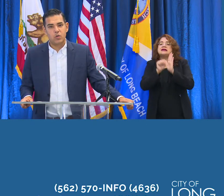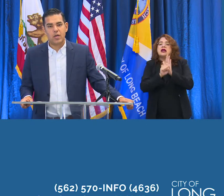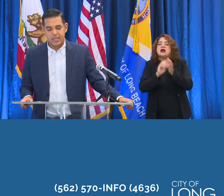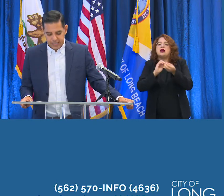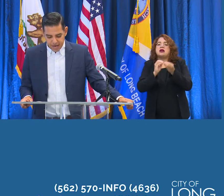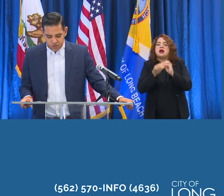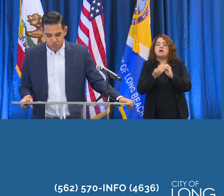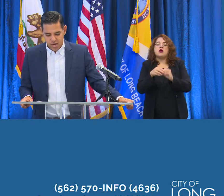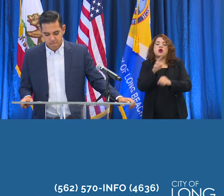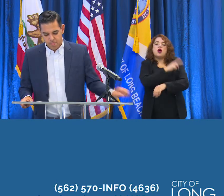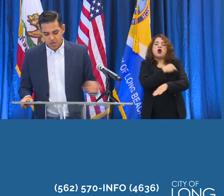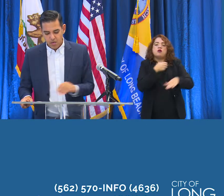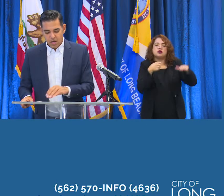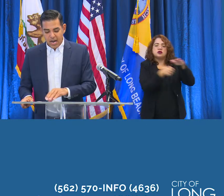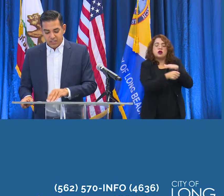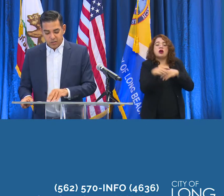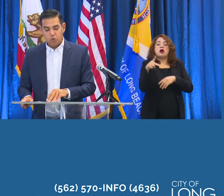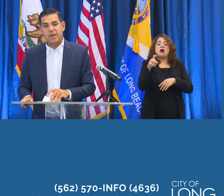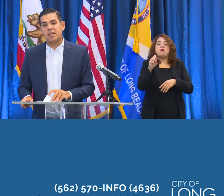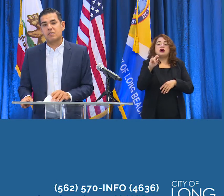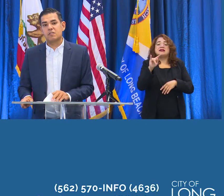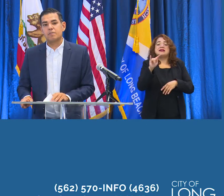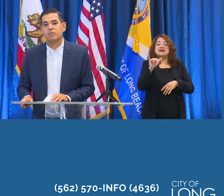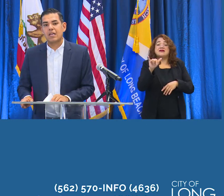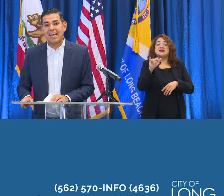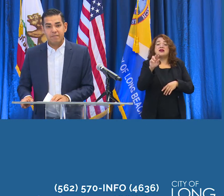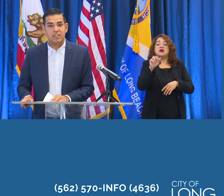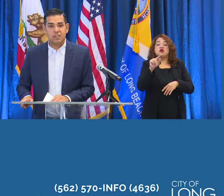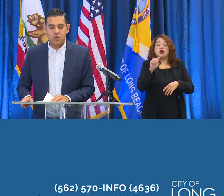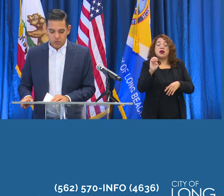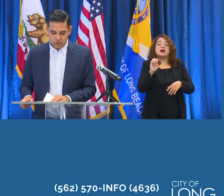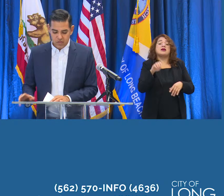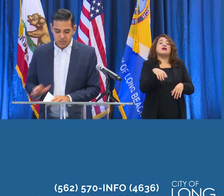rate, case rate, ICU beds and ventilator use. That's